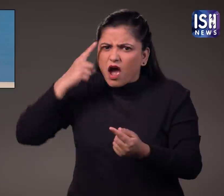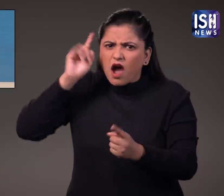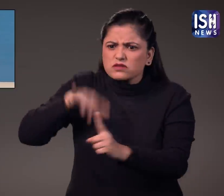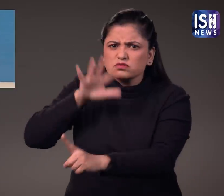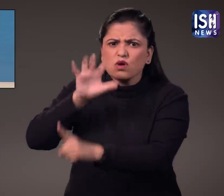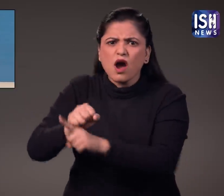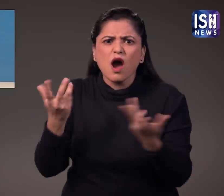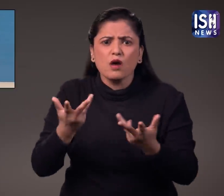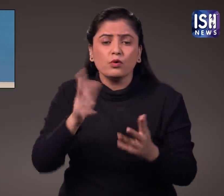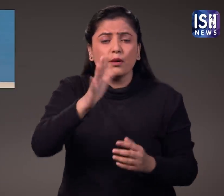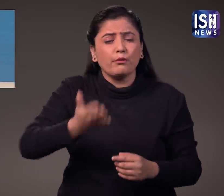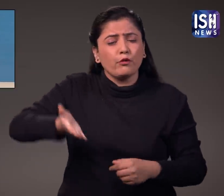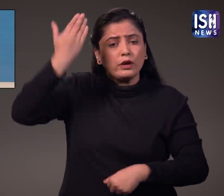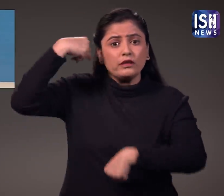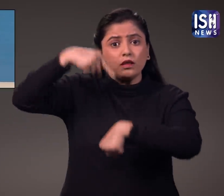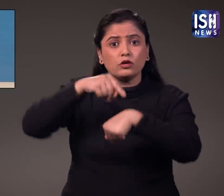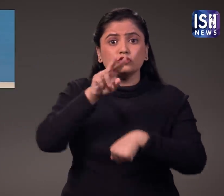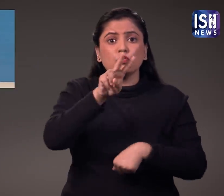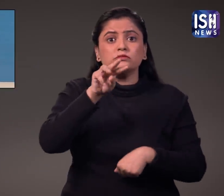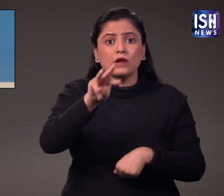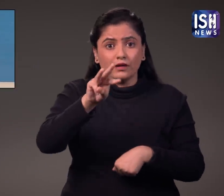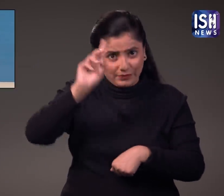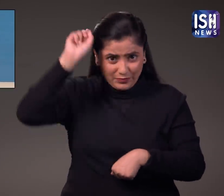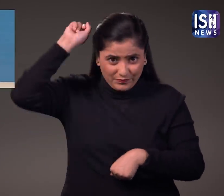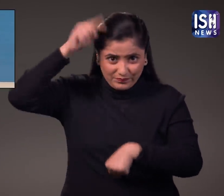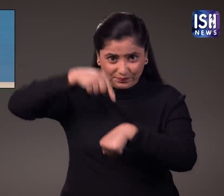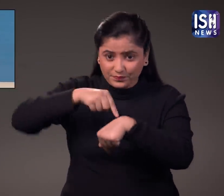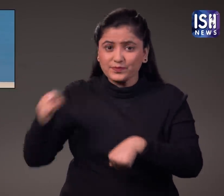Akrit came to public attention when in 2000